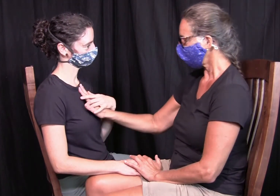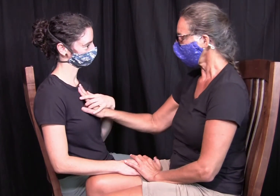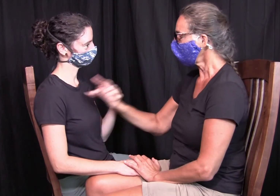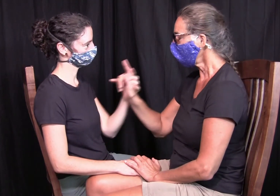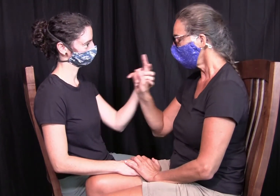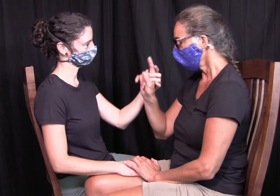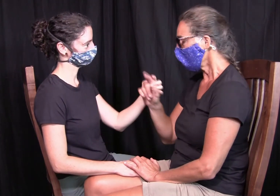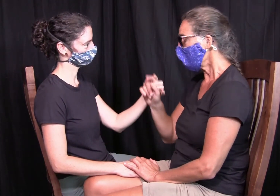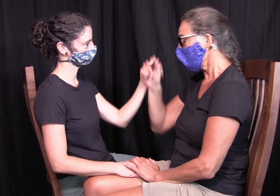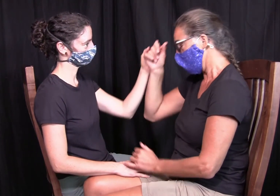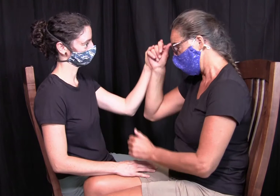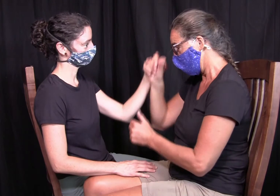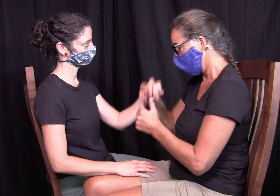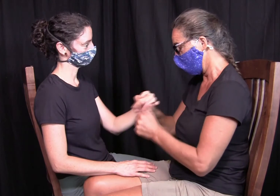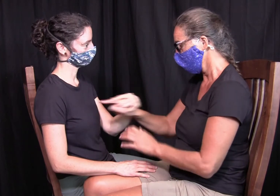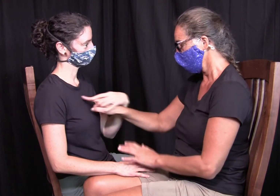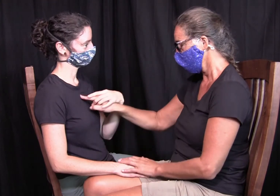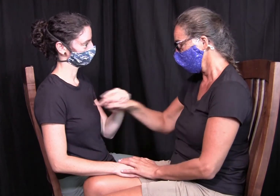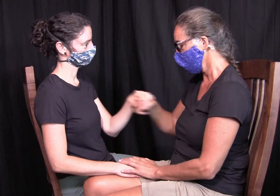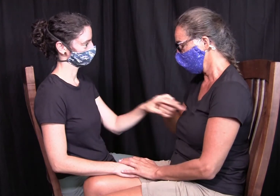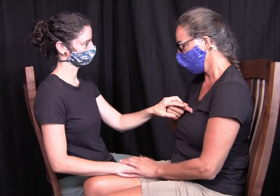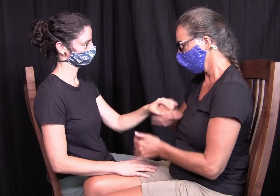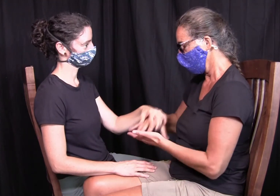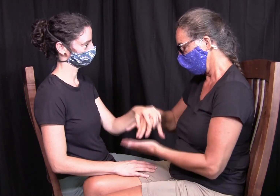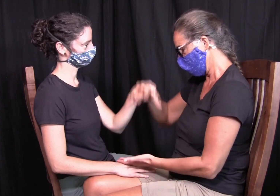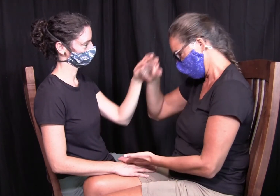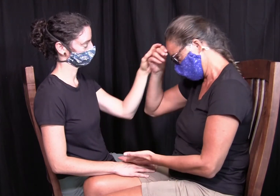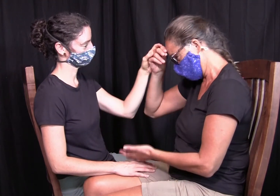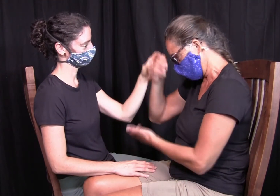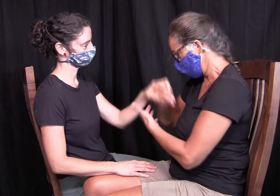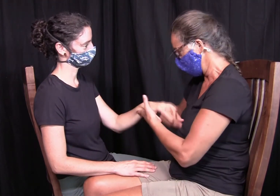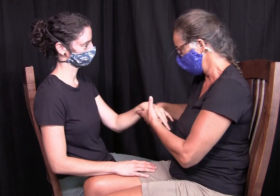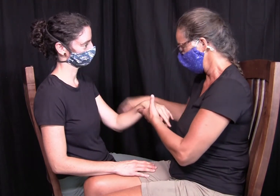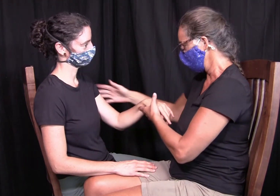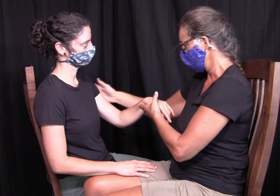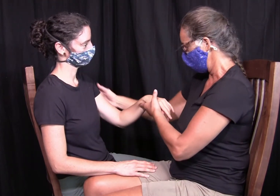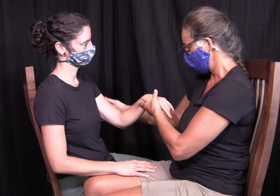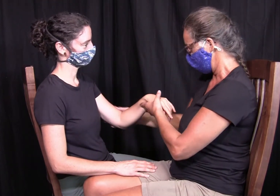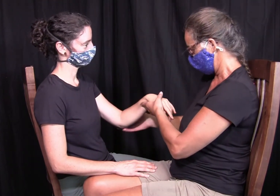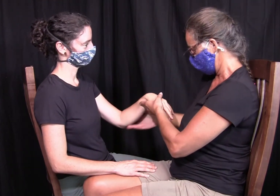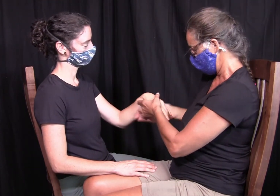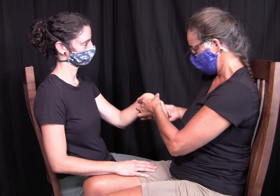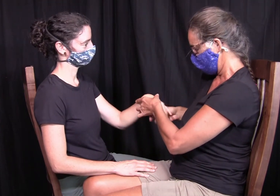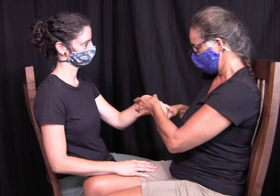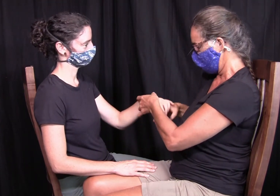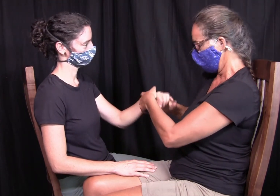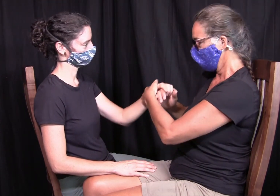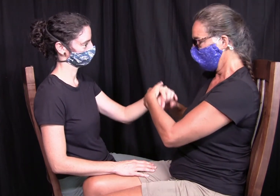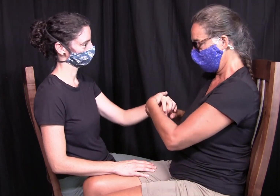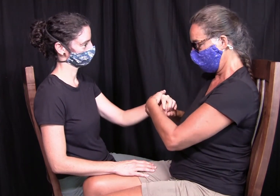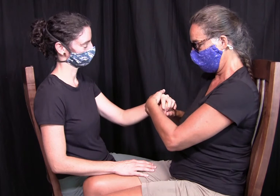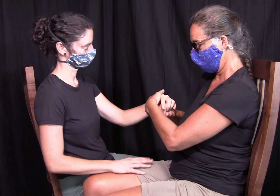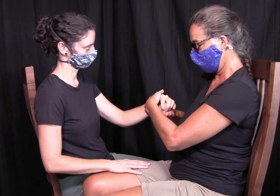Now remember, in the last lesson we covered the dominant and listening hand positions. The hand that is not listening